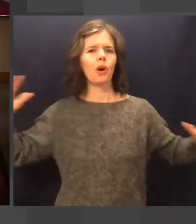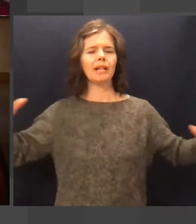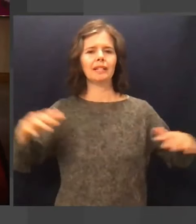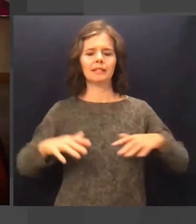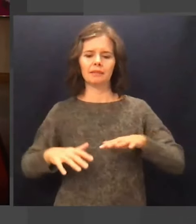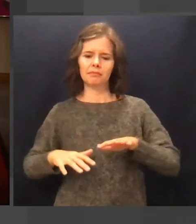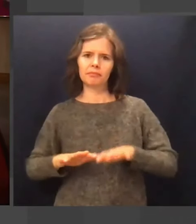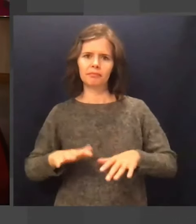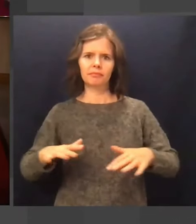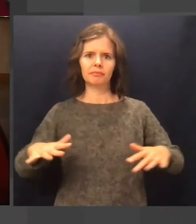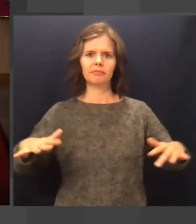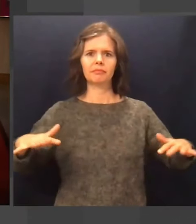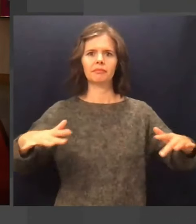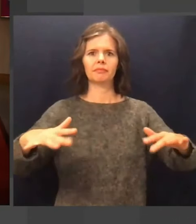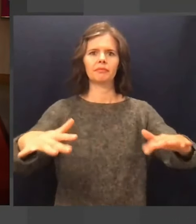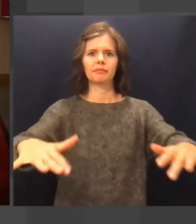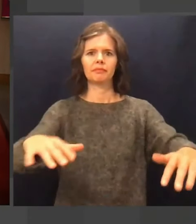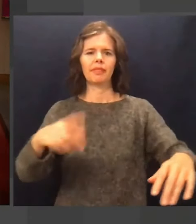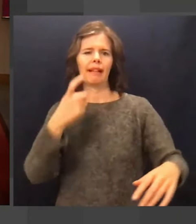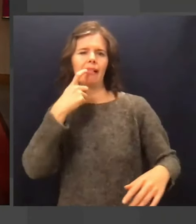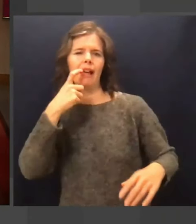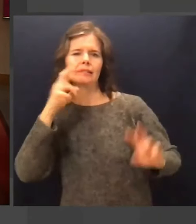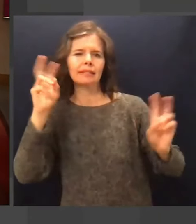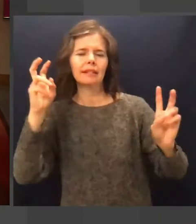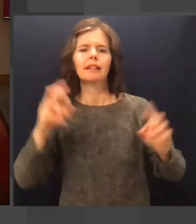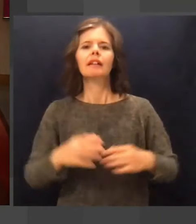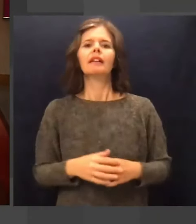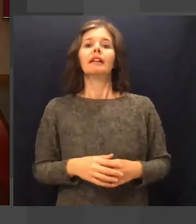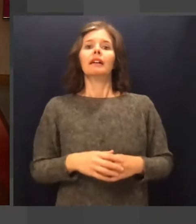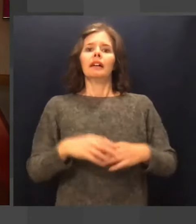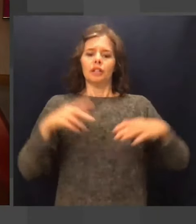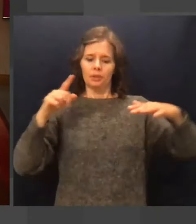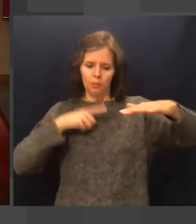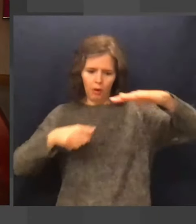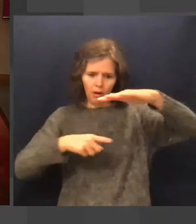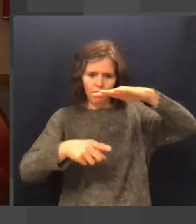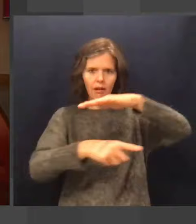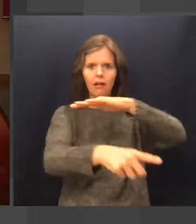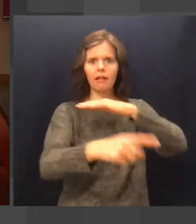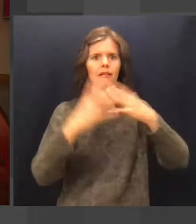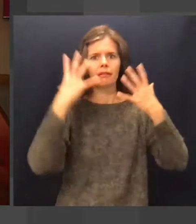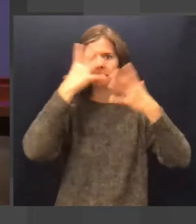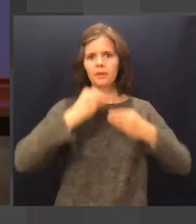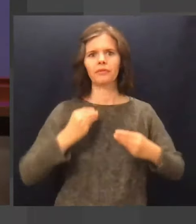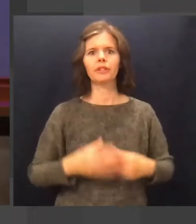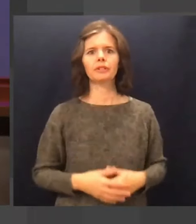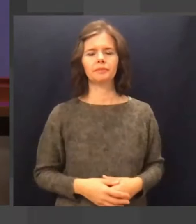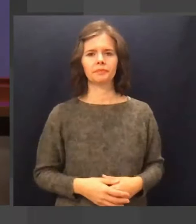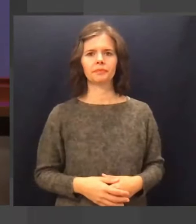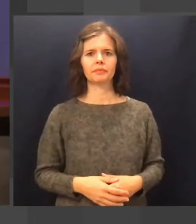WE TALKED ABOUT THE PILLAR OF UNDER GROUND OF MARBLE. THEY ARE JUST THE PERFECT